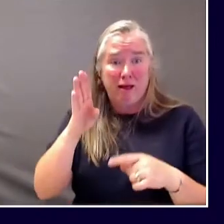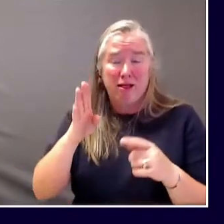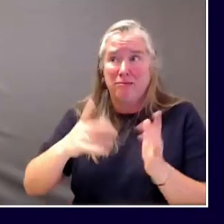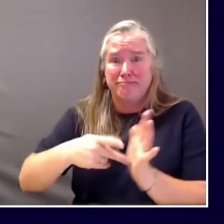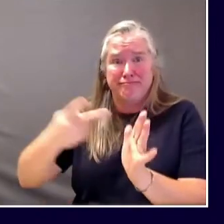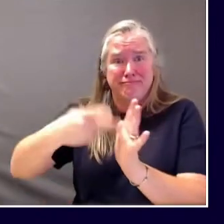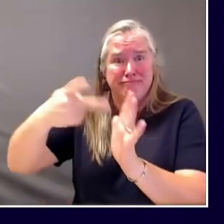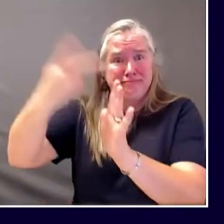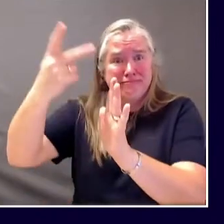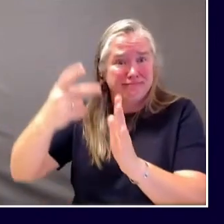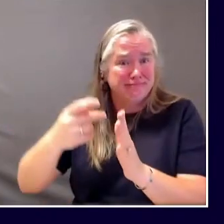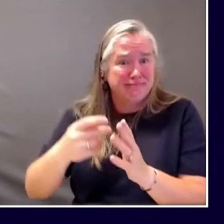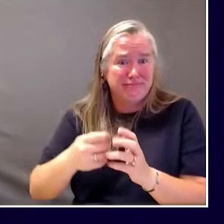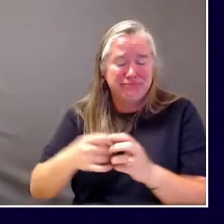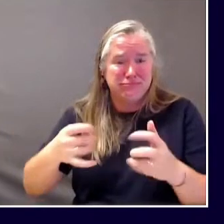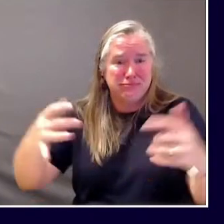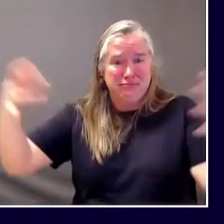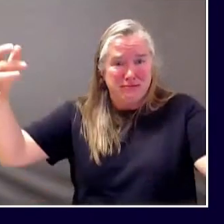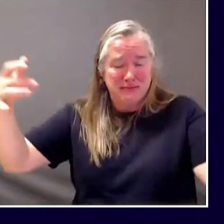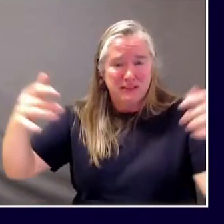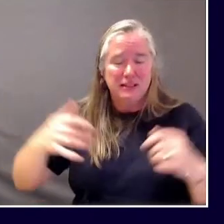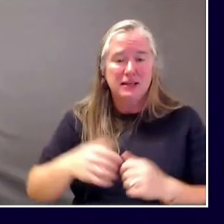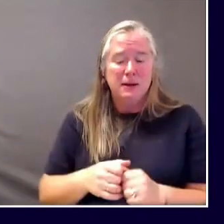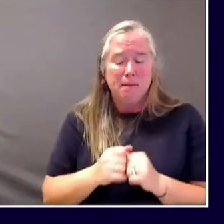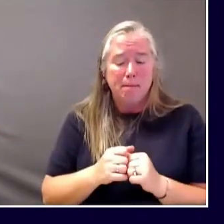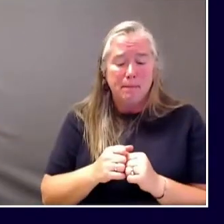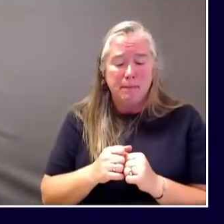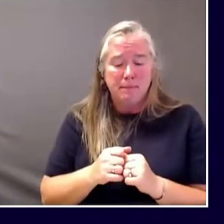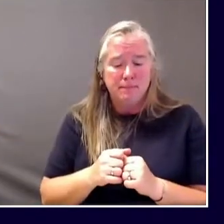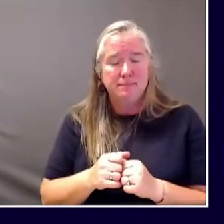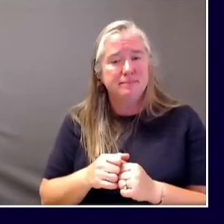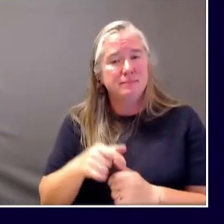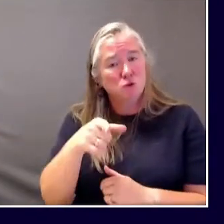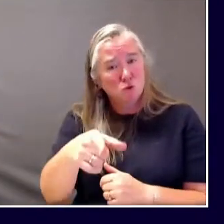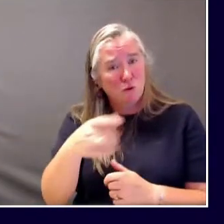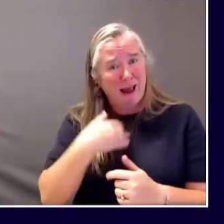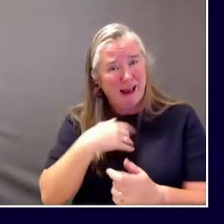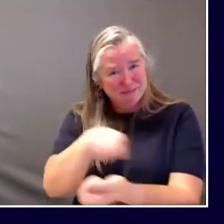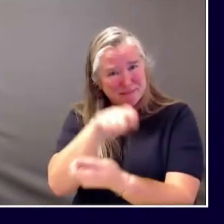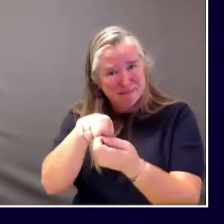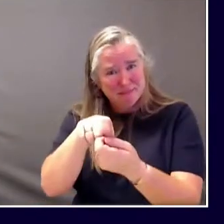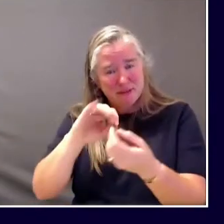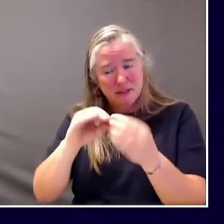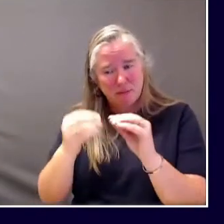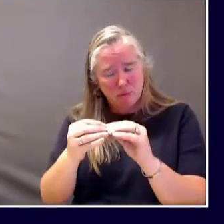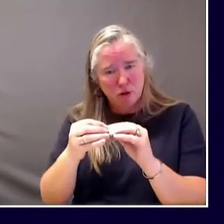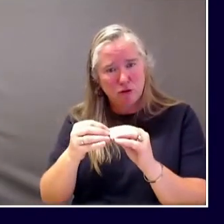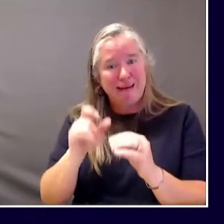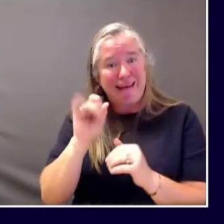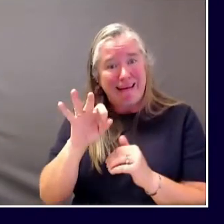exponentially is there a magic